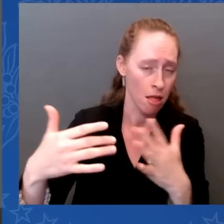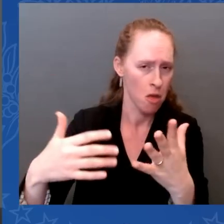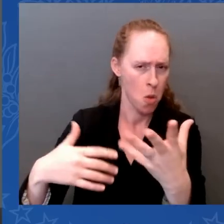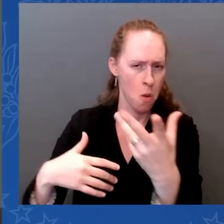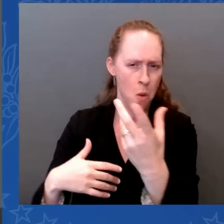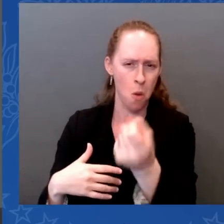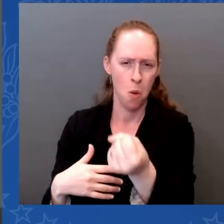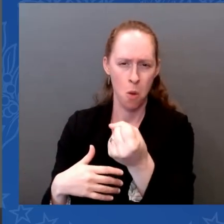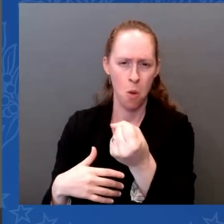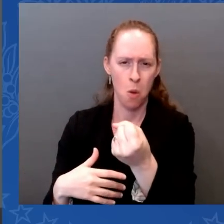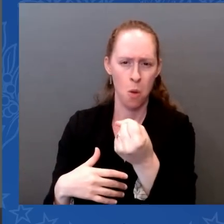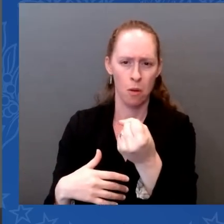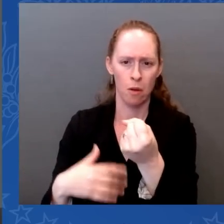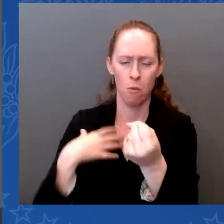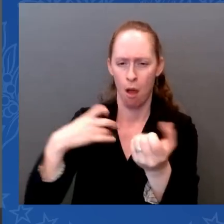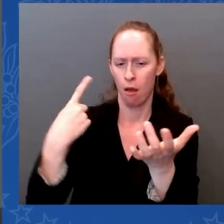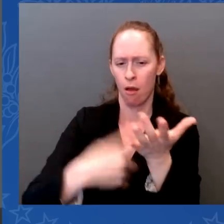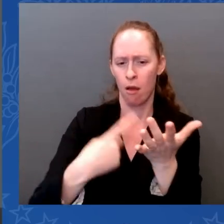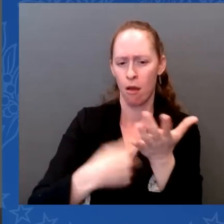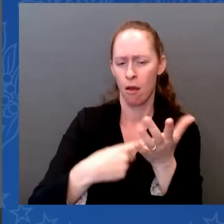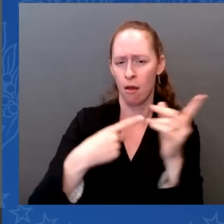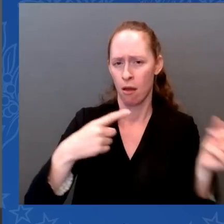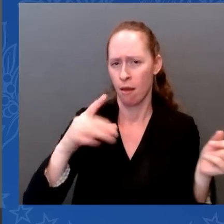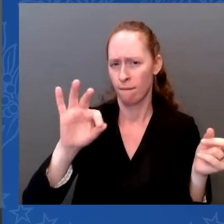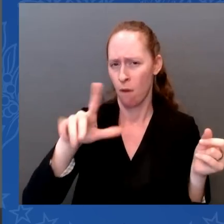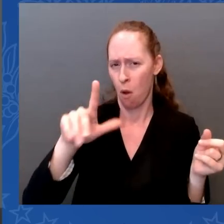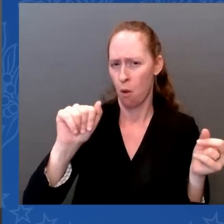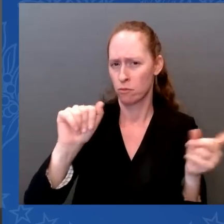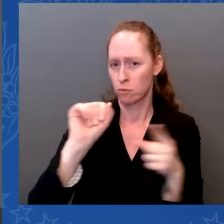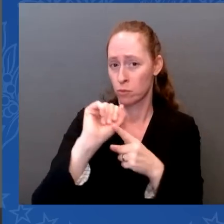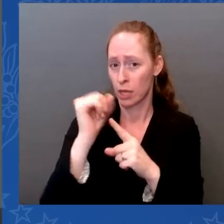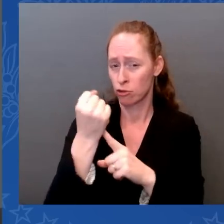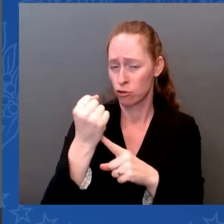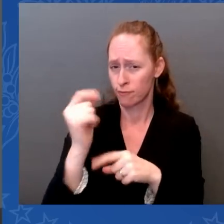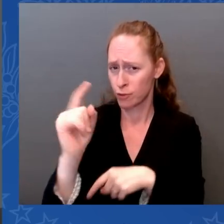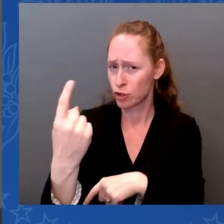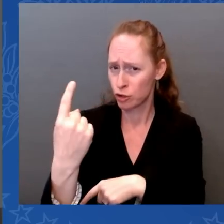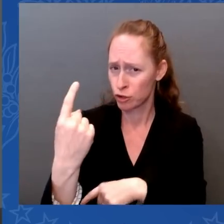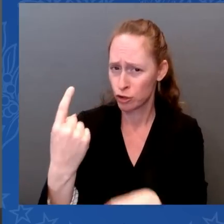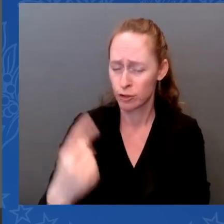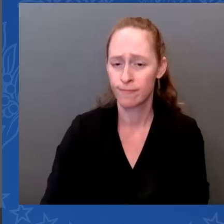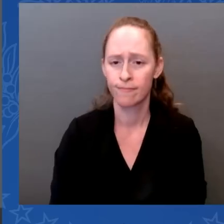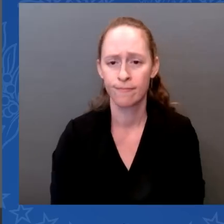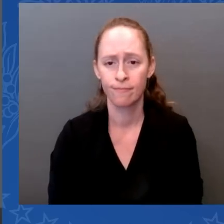Hurricane Ian made landfall in Cuba this morning as a Category 3 storm.